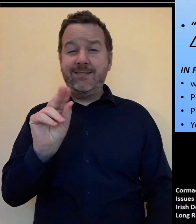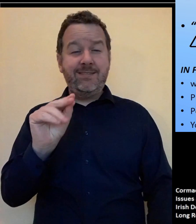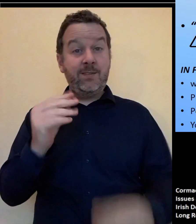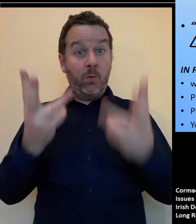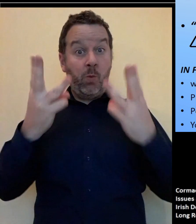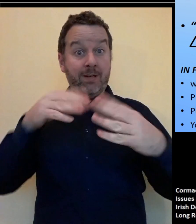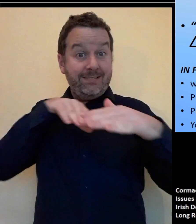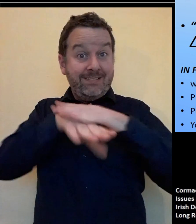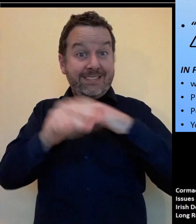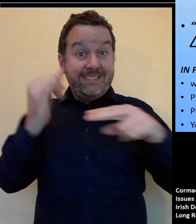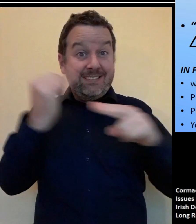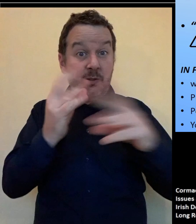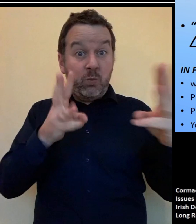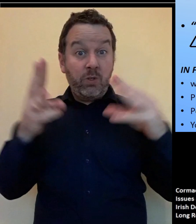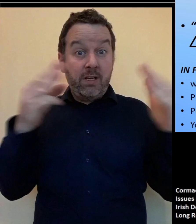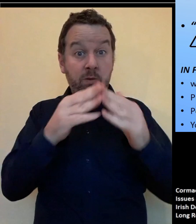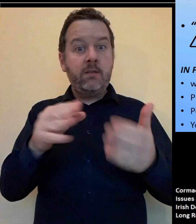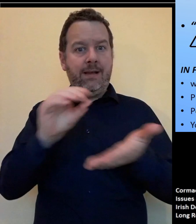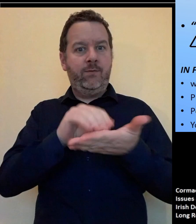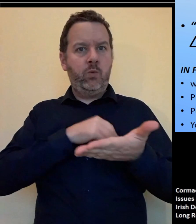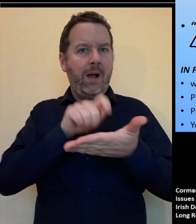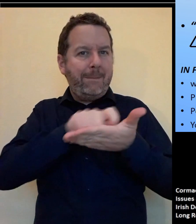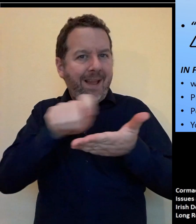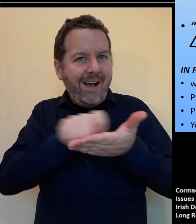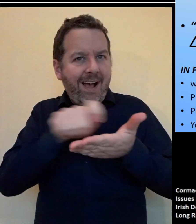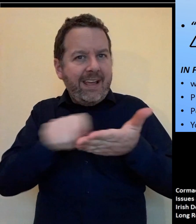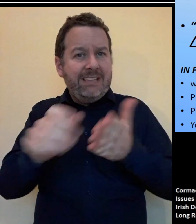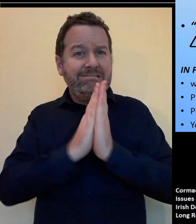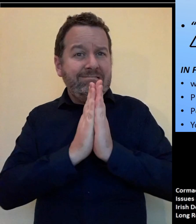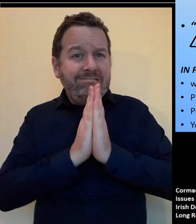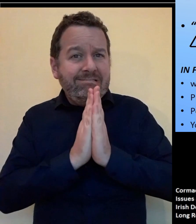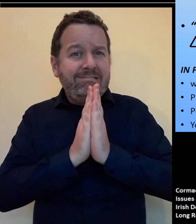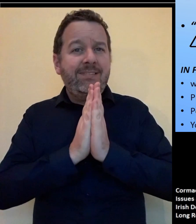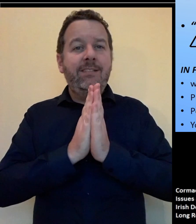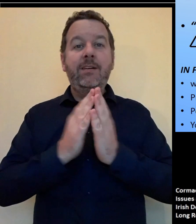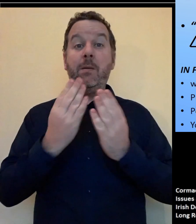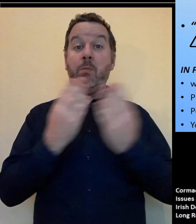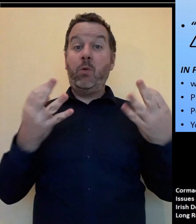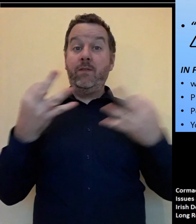In order to be admitted to the workhouse, you had to apply.